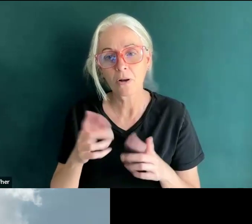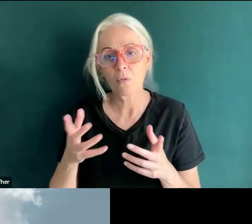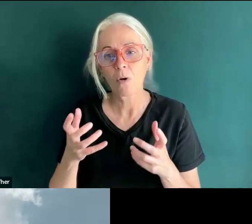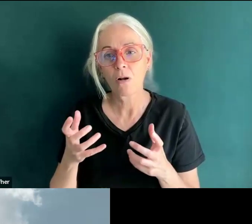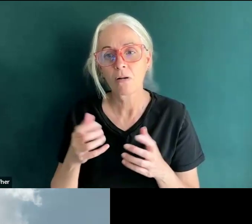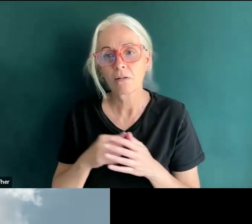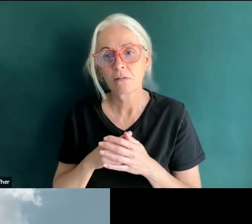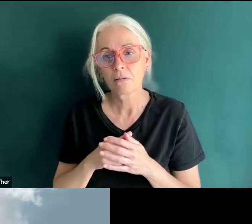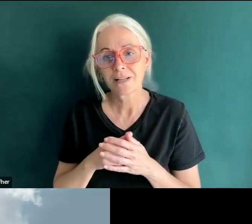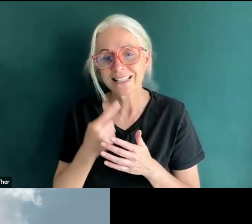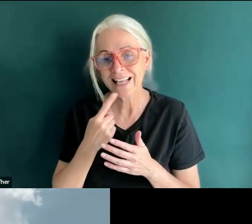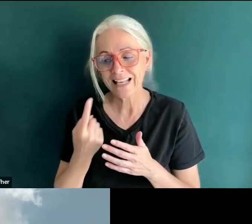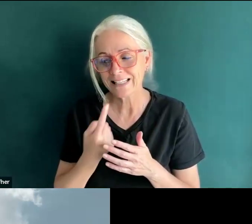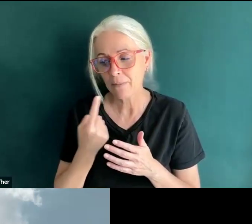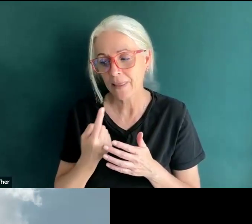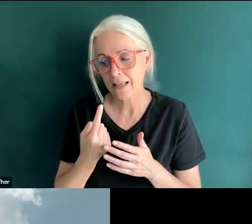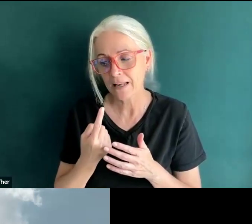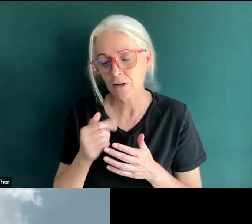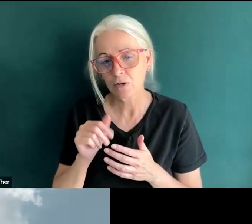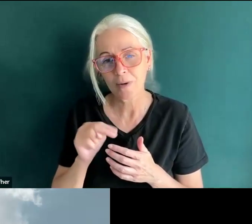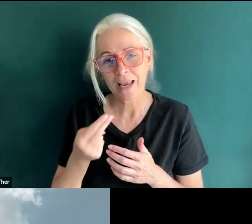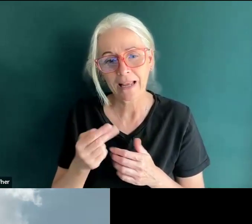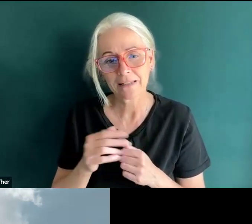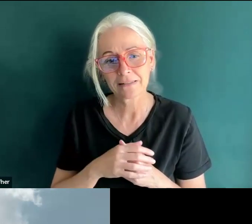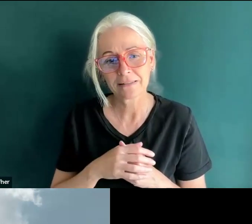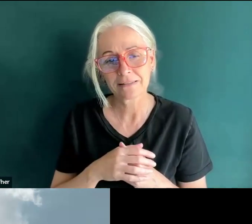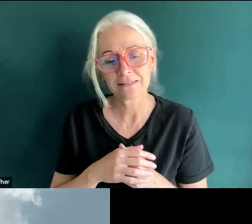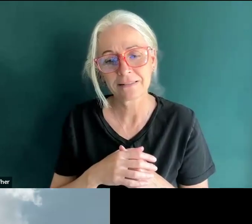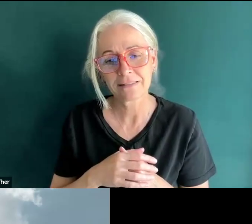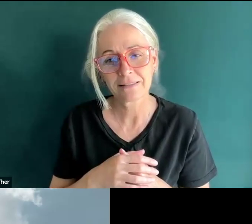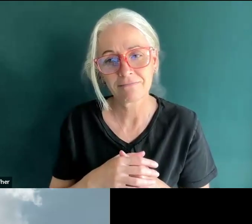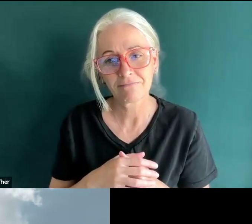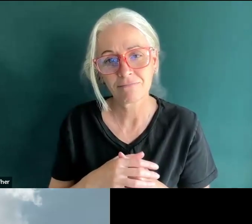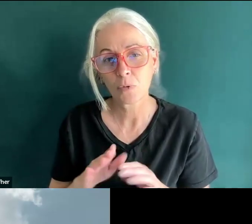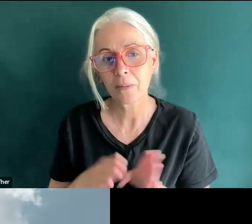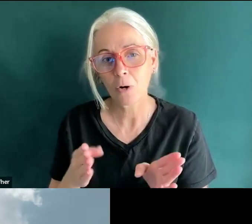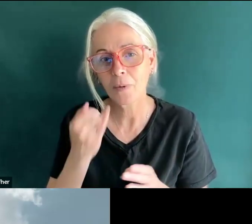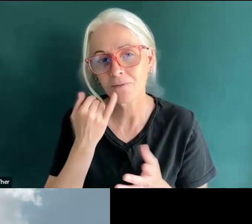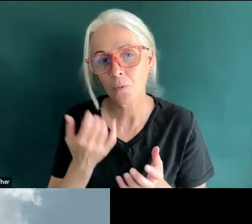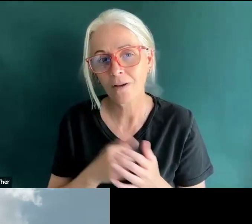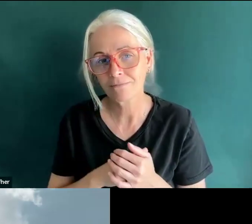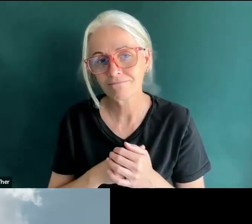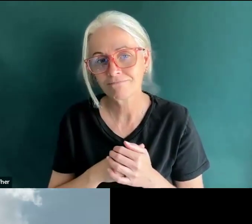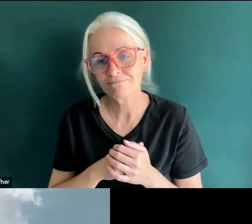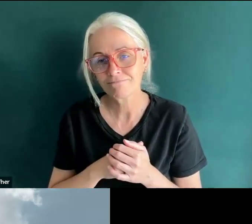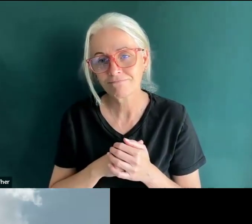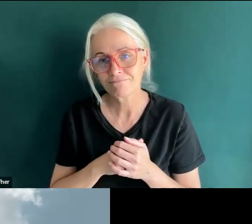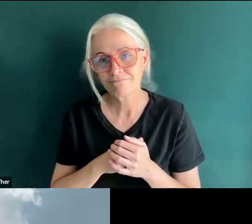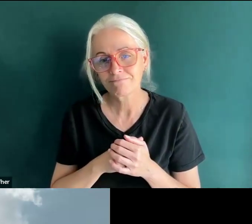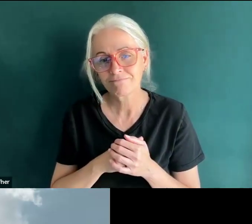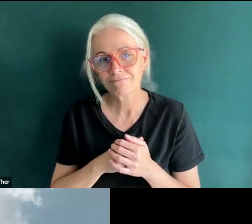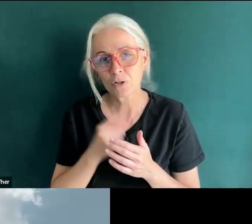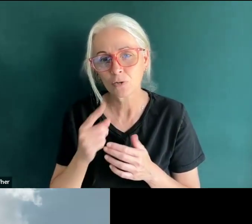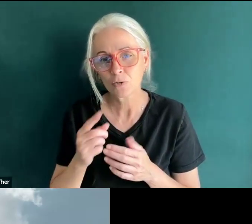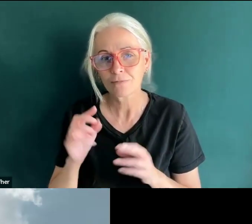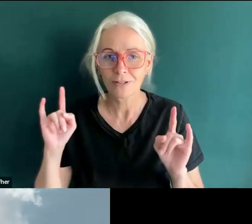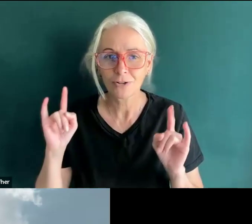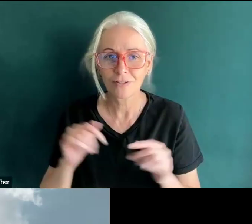you know, say something to Anh, we will keep it open. See, Patrick said you're a rock star.